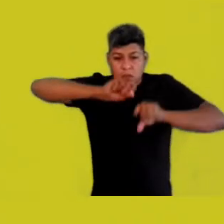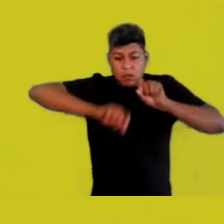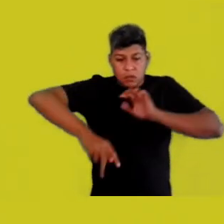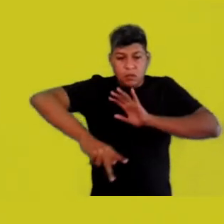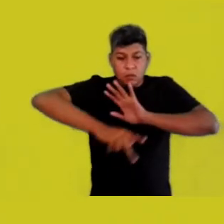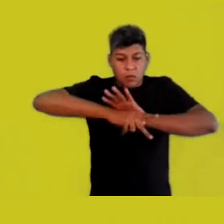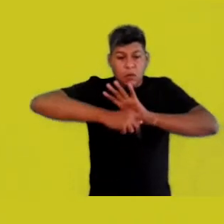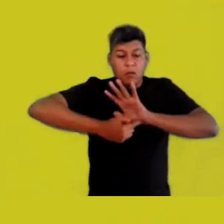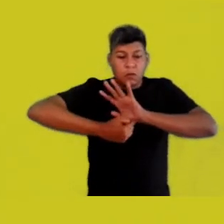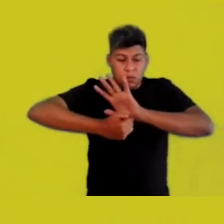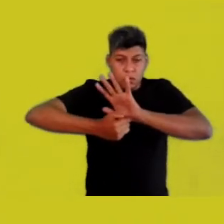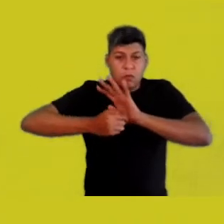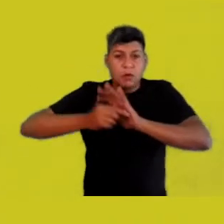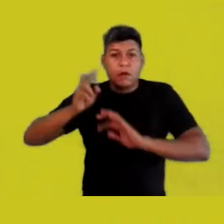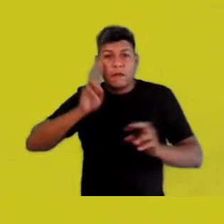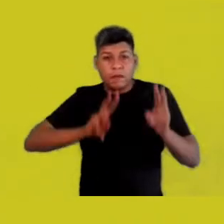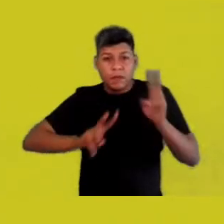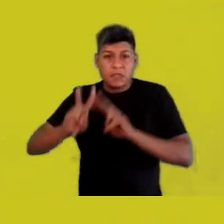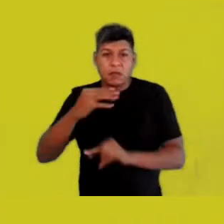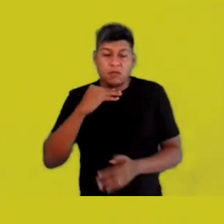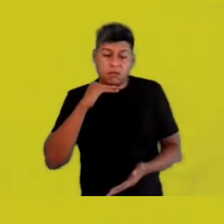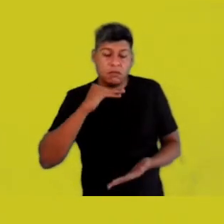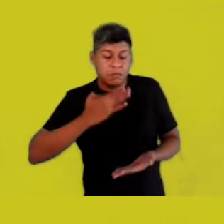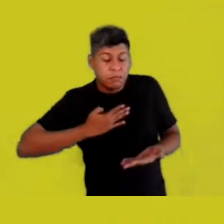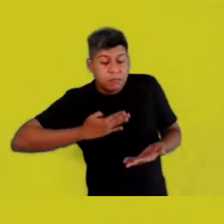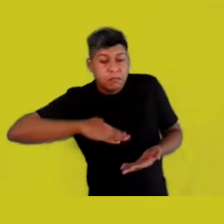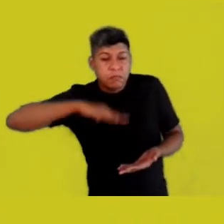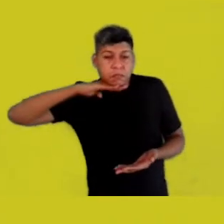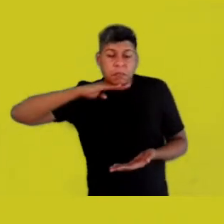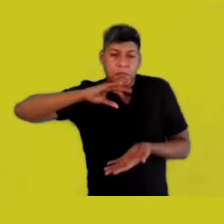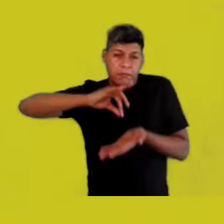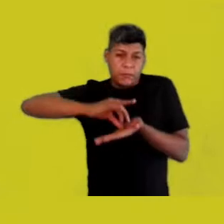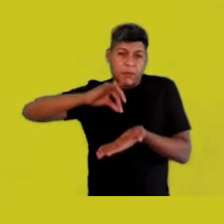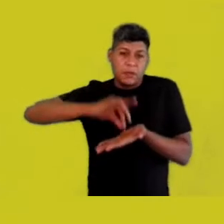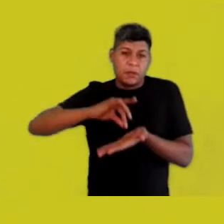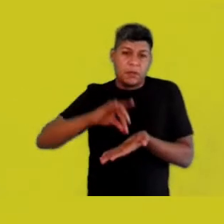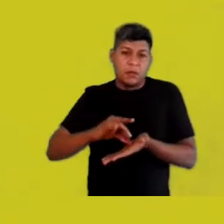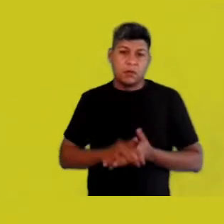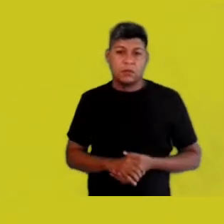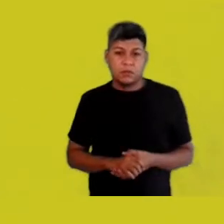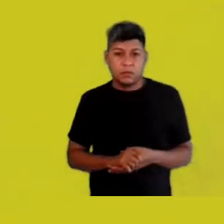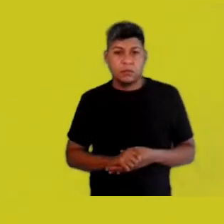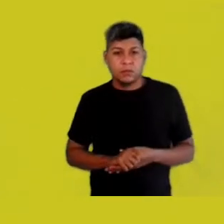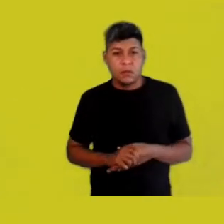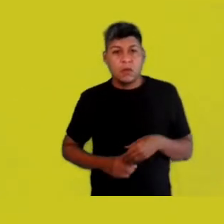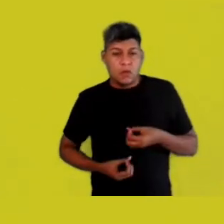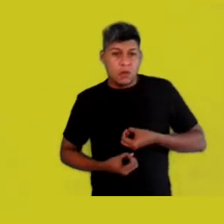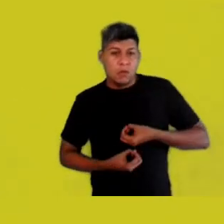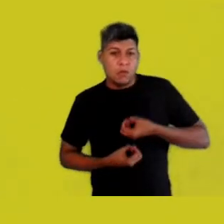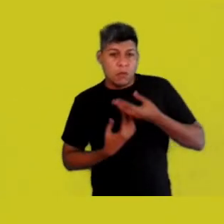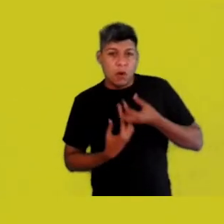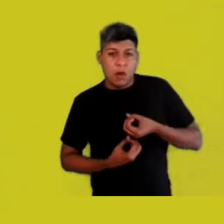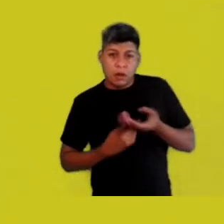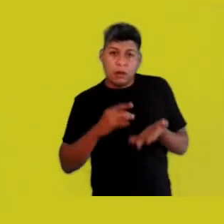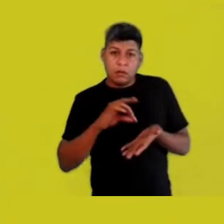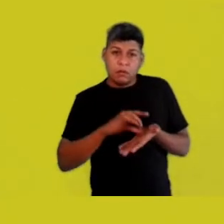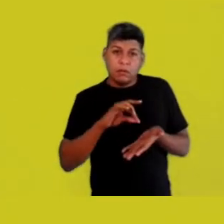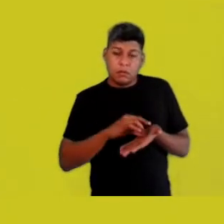the intolerable vision of the true sky. The poet’s action is literally apocalyptical.